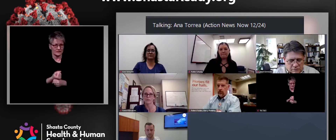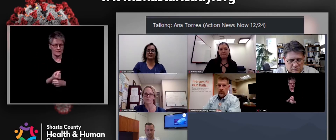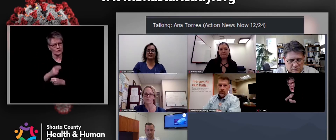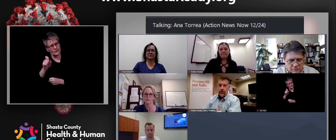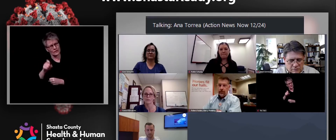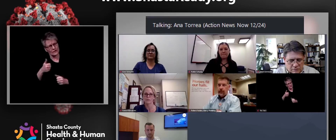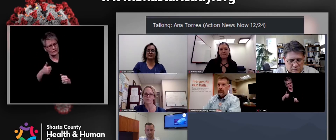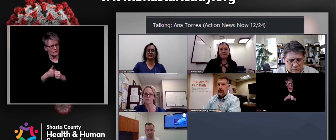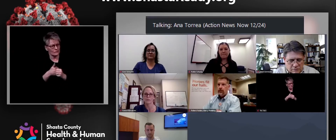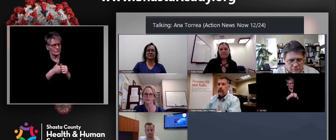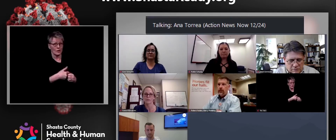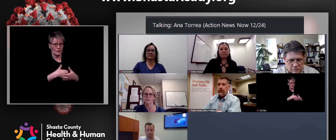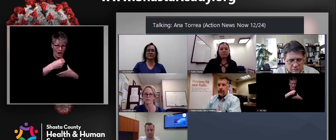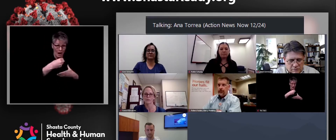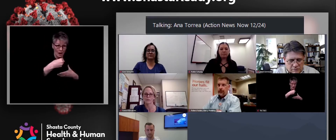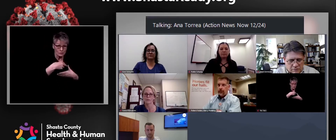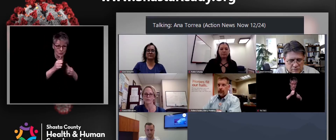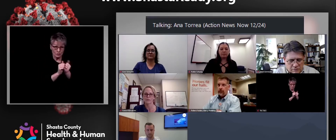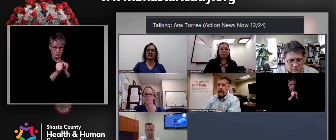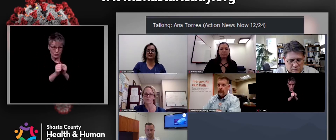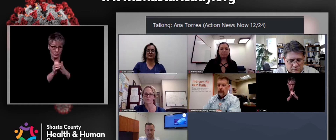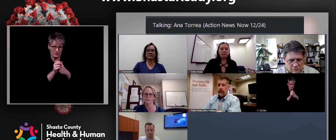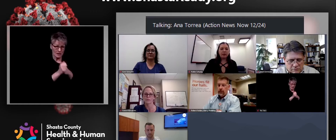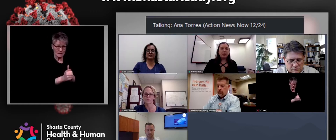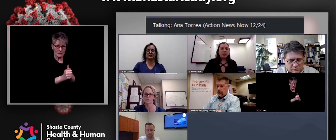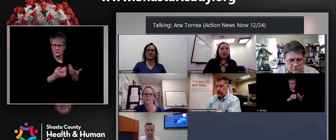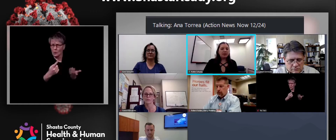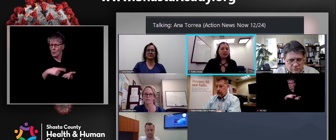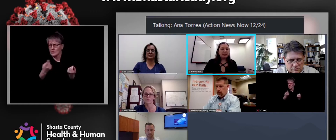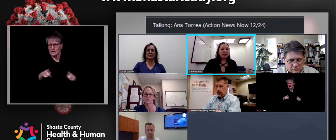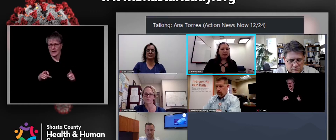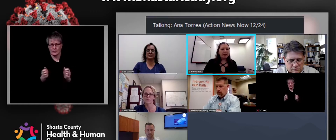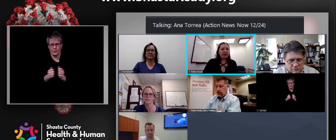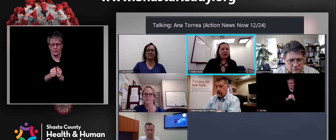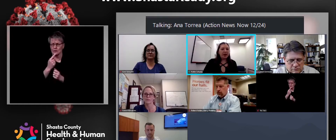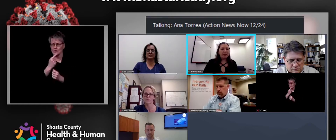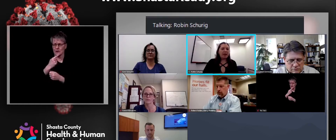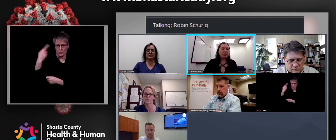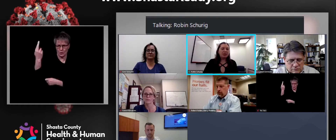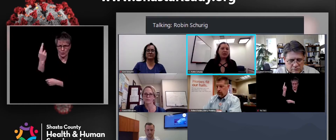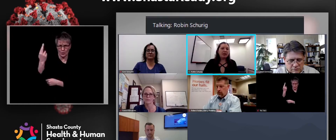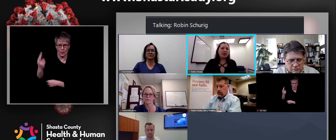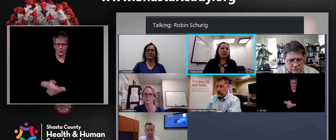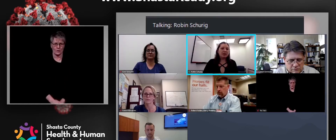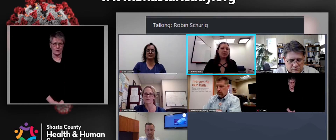sports guidelines exactly? What about them? So it's a little bit of a combination. They